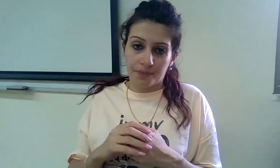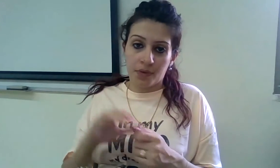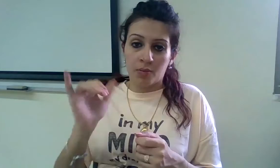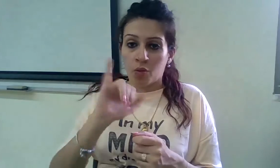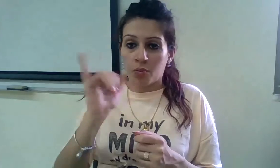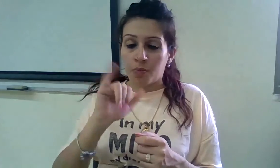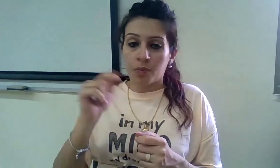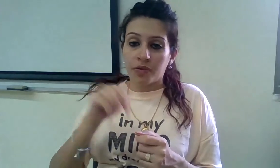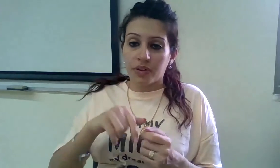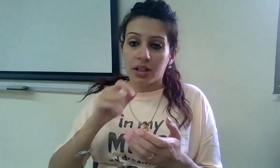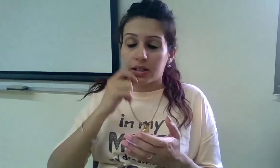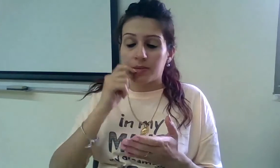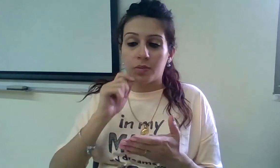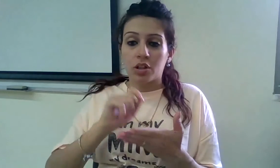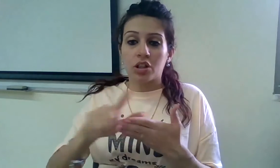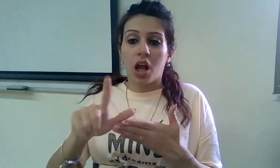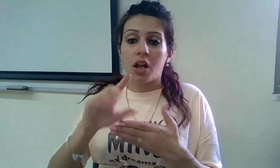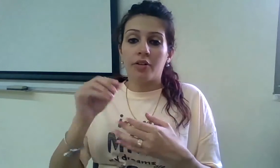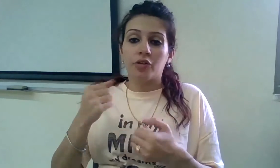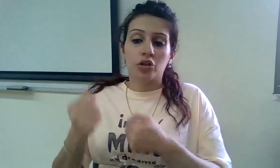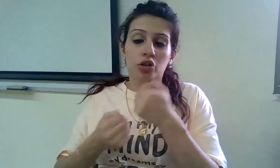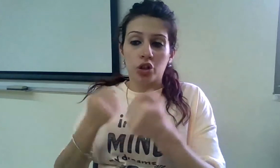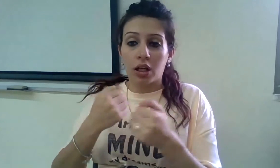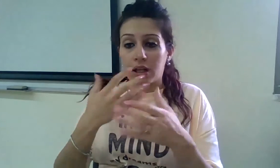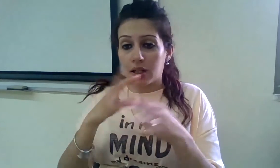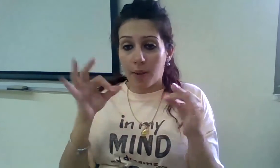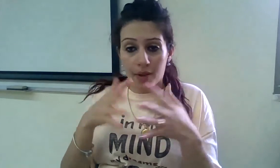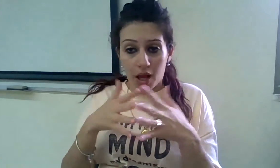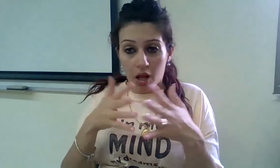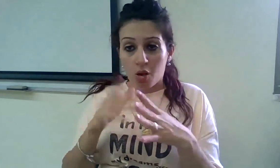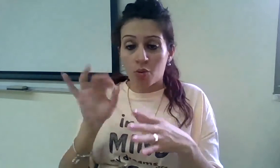The comment was like, it's mandatory in times of global crisis,